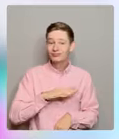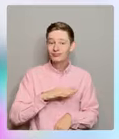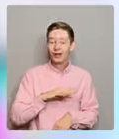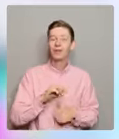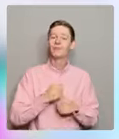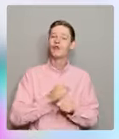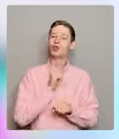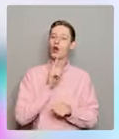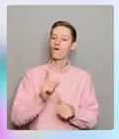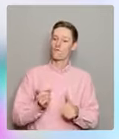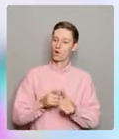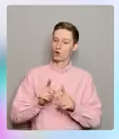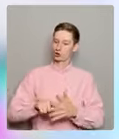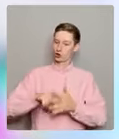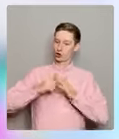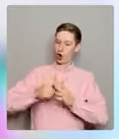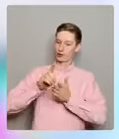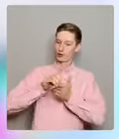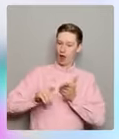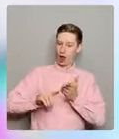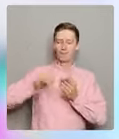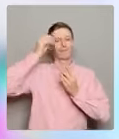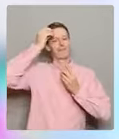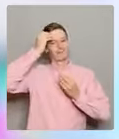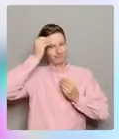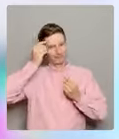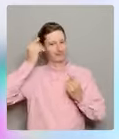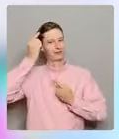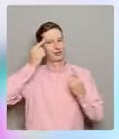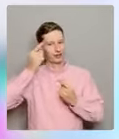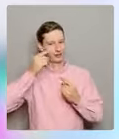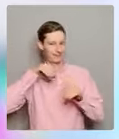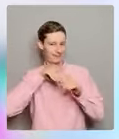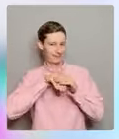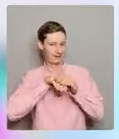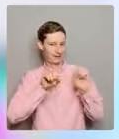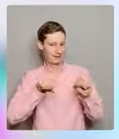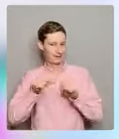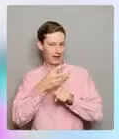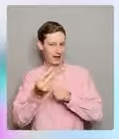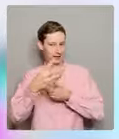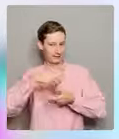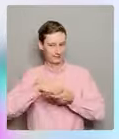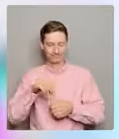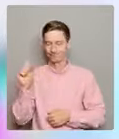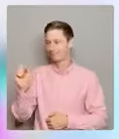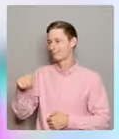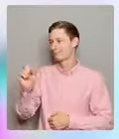and design for accessibility inclusion from day one. Yes, and for me just know that, you know, again